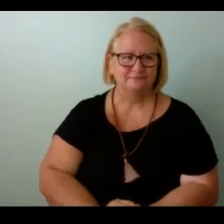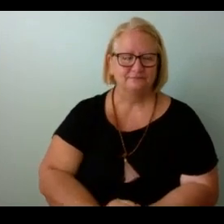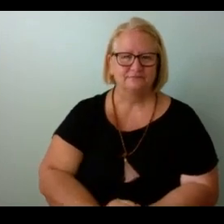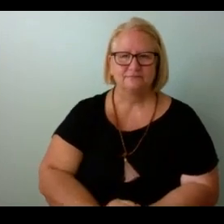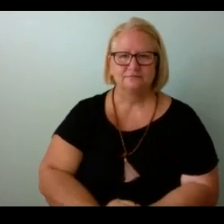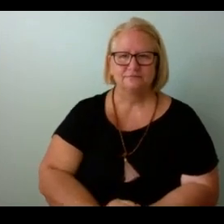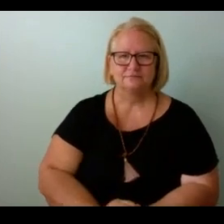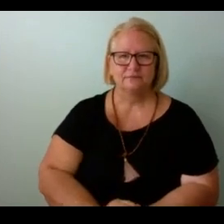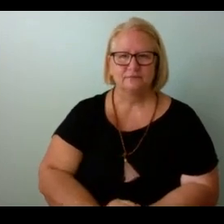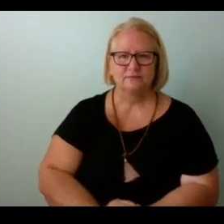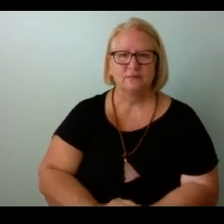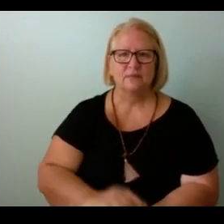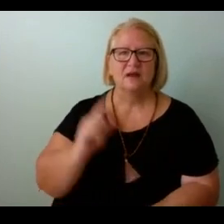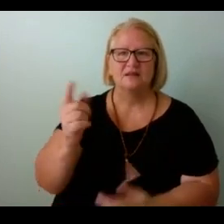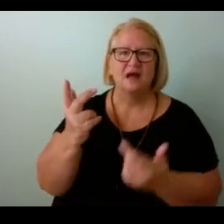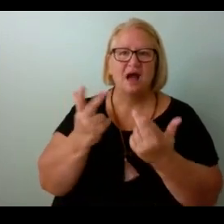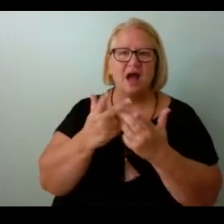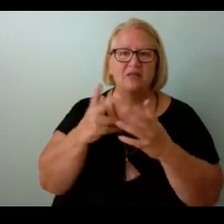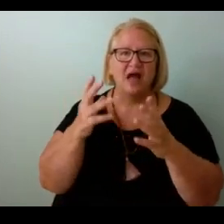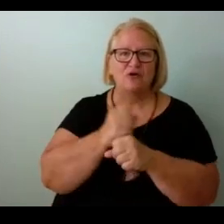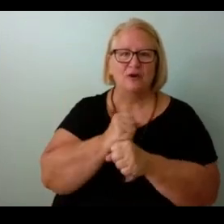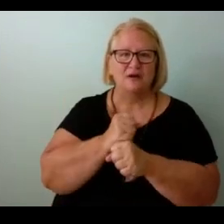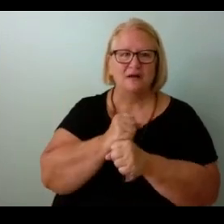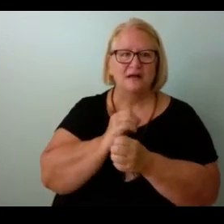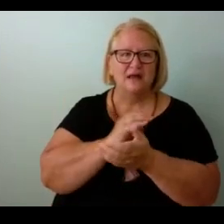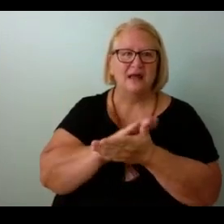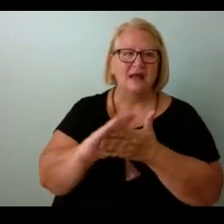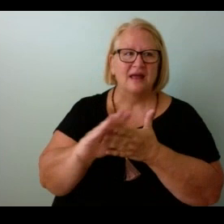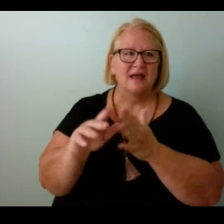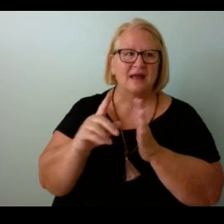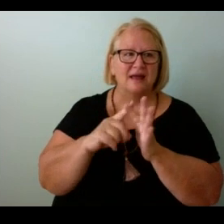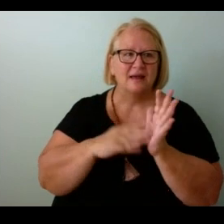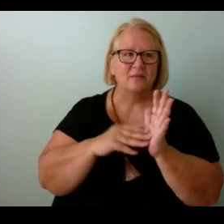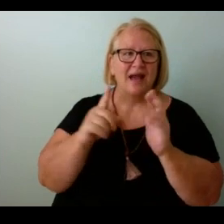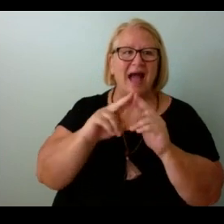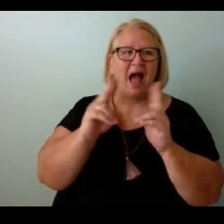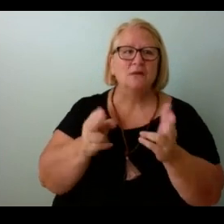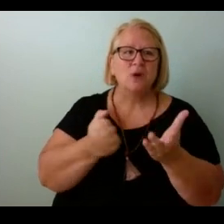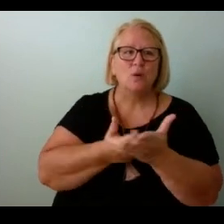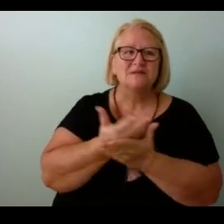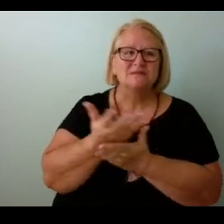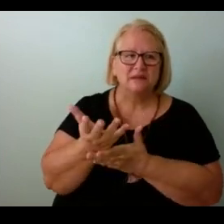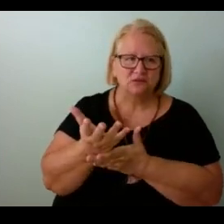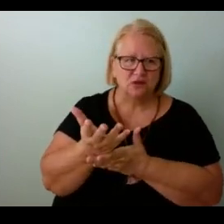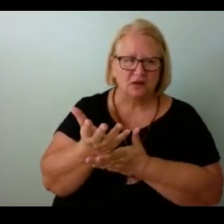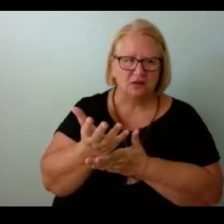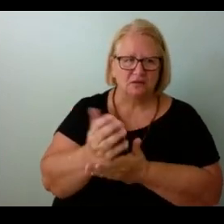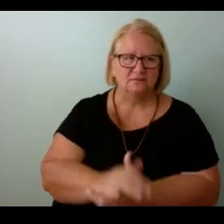But the other acronym we've been asked about is HEM, household expenditure measure.